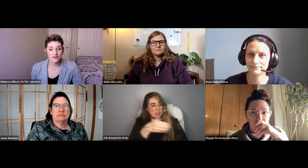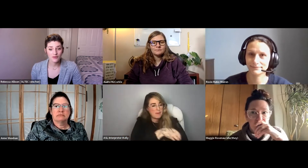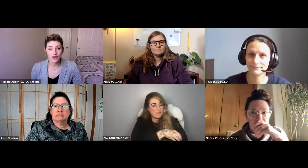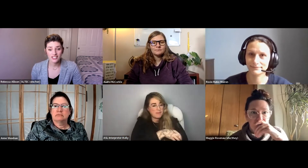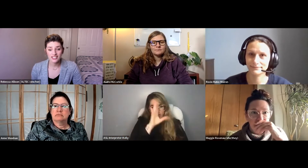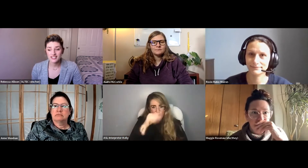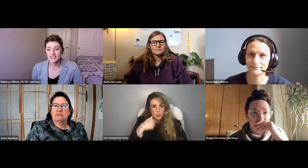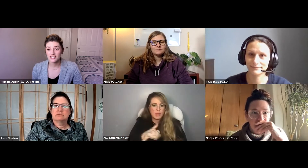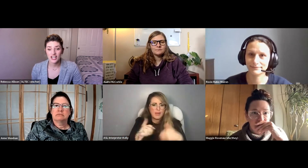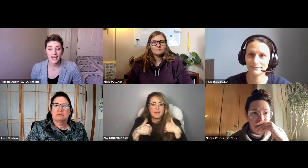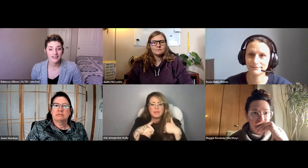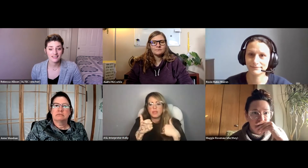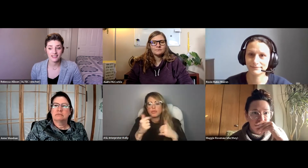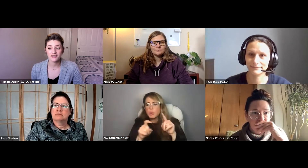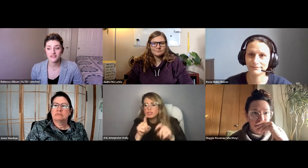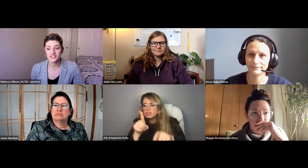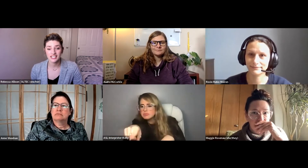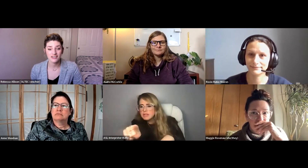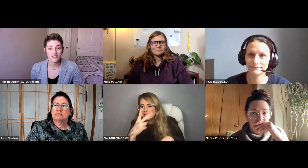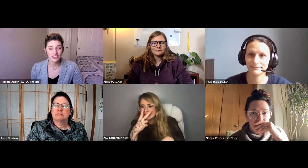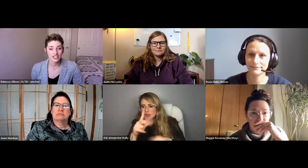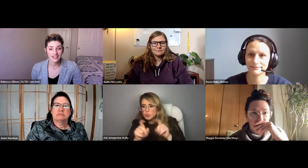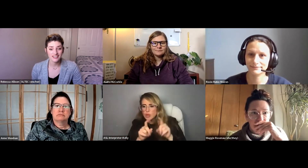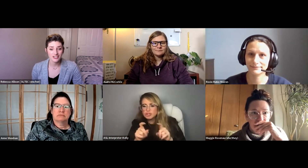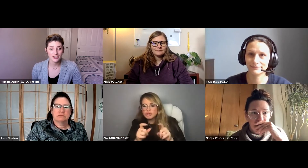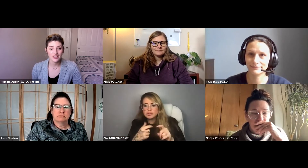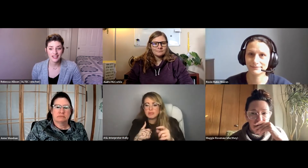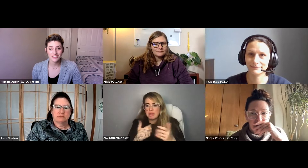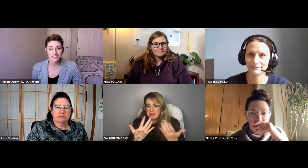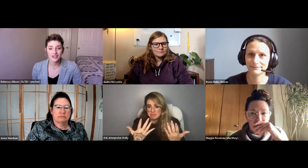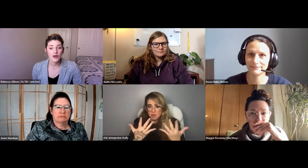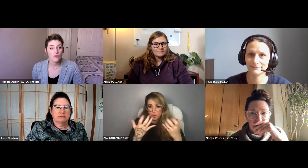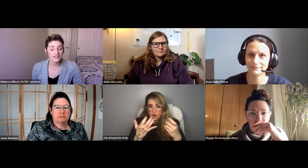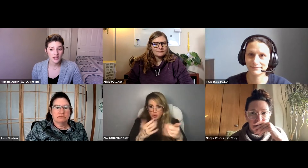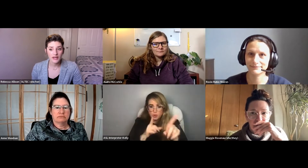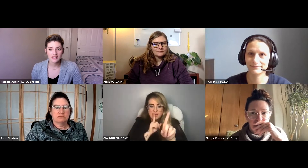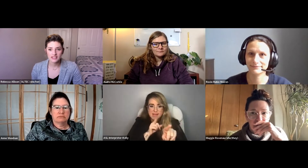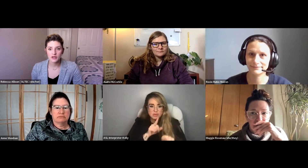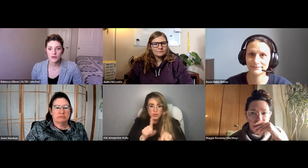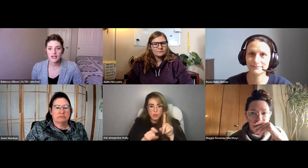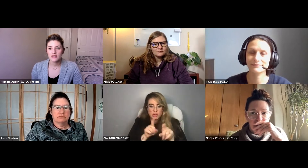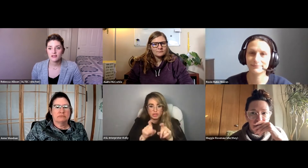some questions in the chat and iId love to give you the chance to answer what's come in, so the